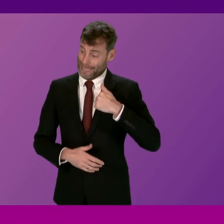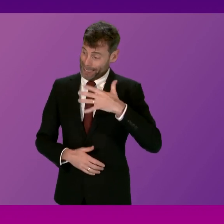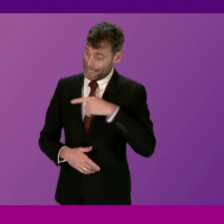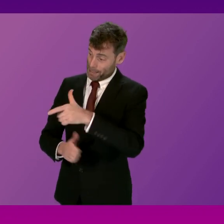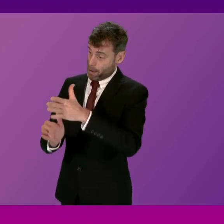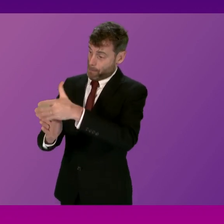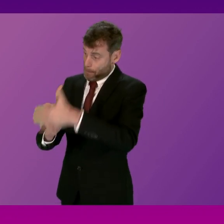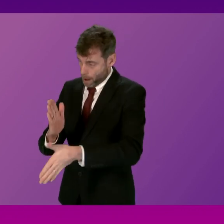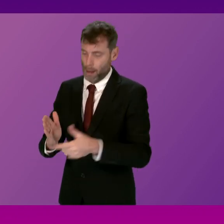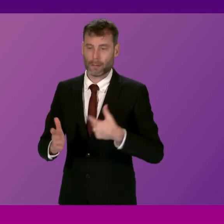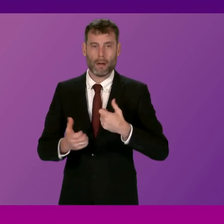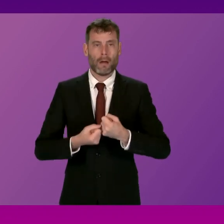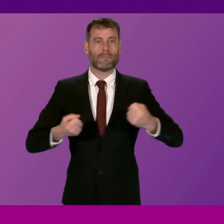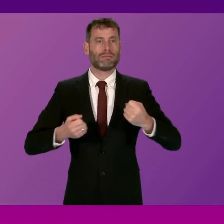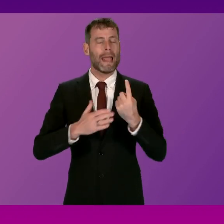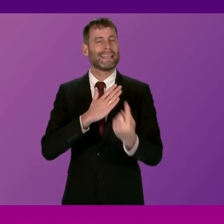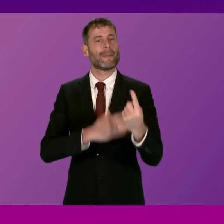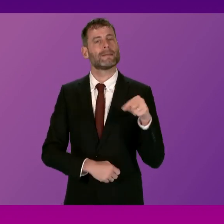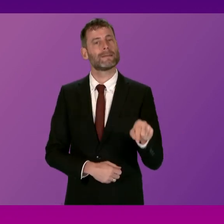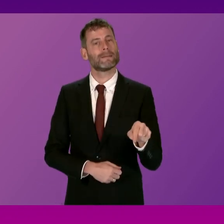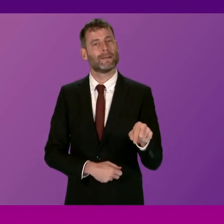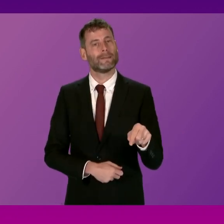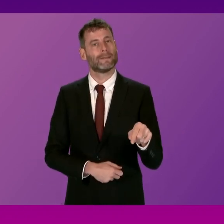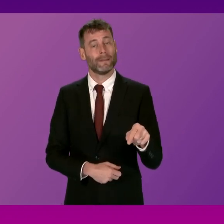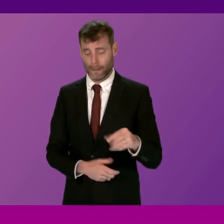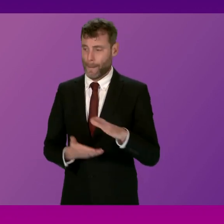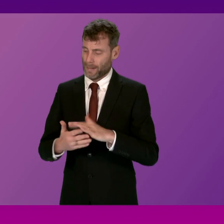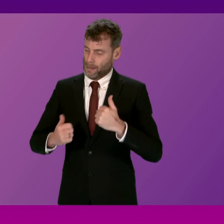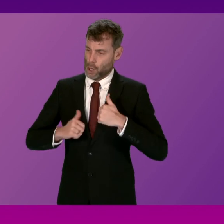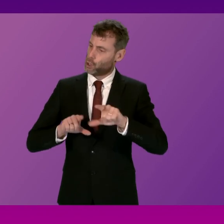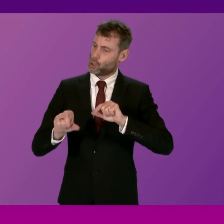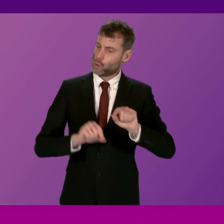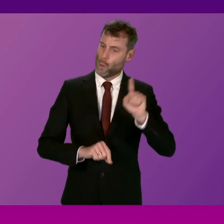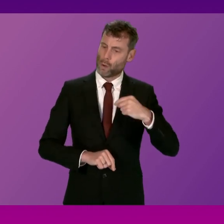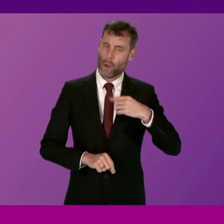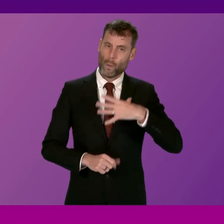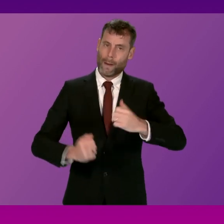and the freedom to choose what they want to do in their lives and when they want to do it.